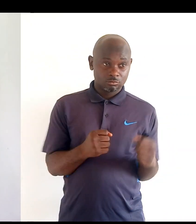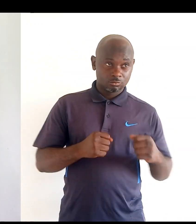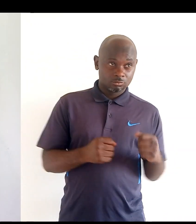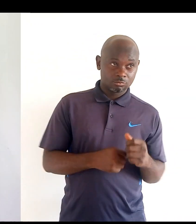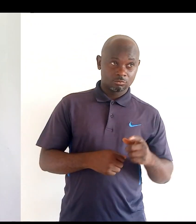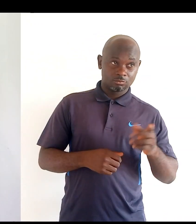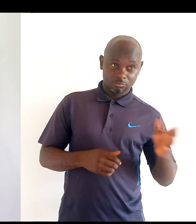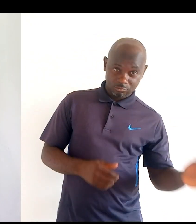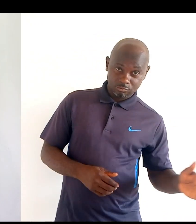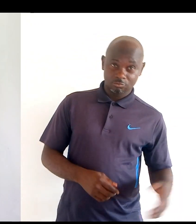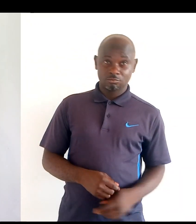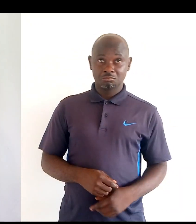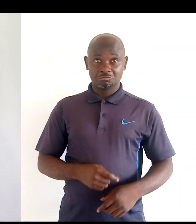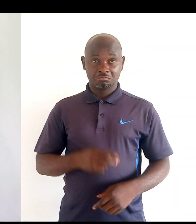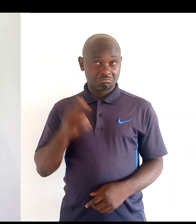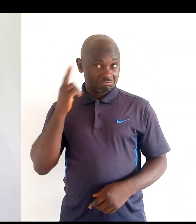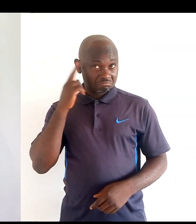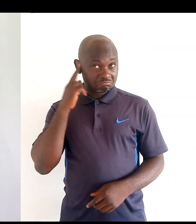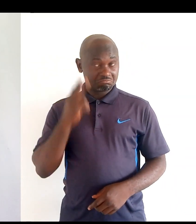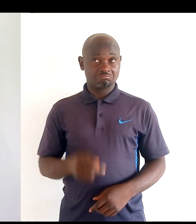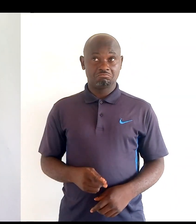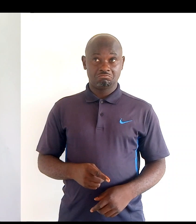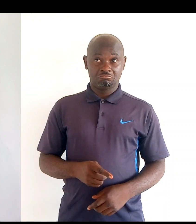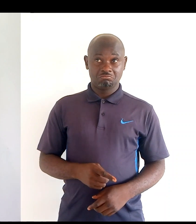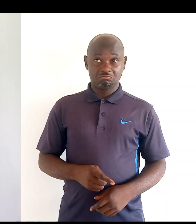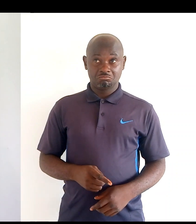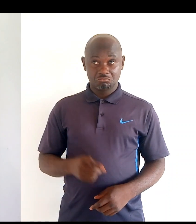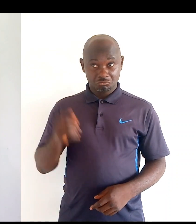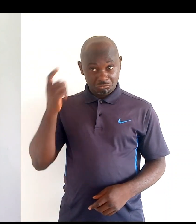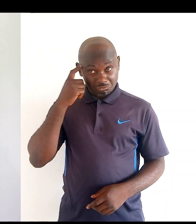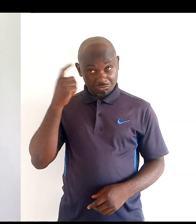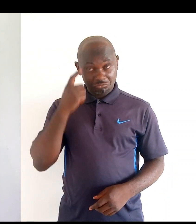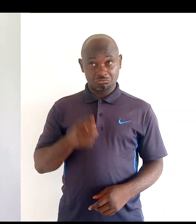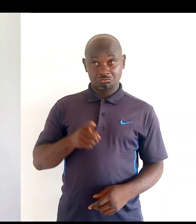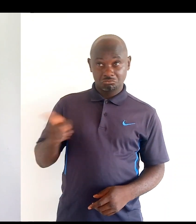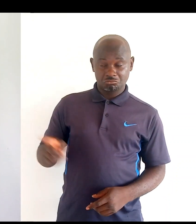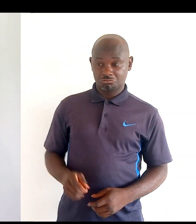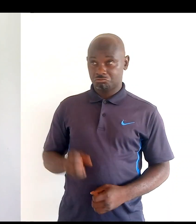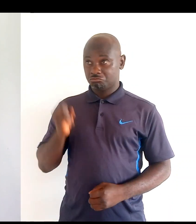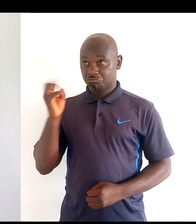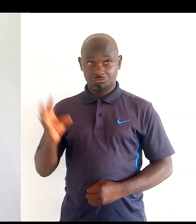growing up in an indigenous African community. So, let's look at some of these disadvantages.